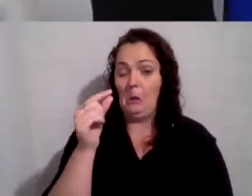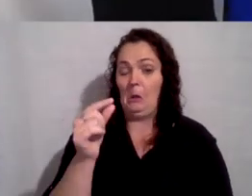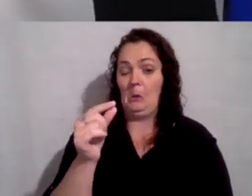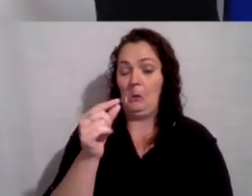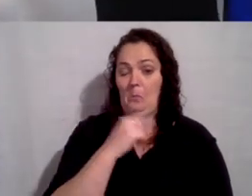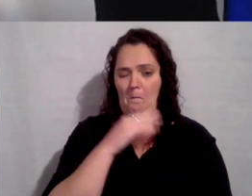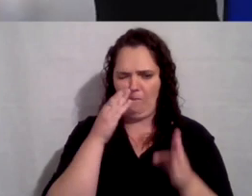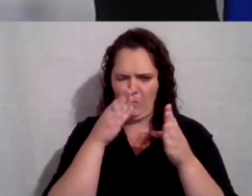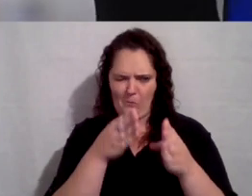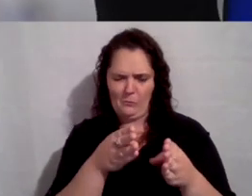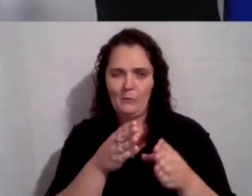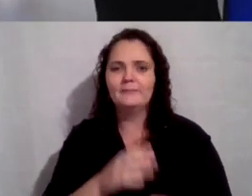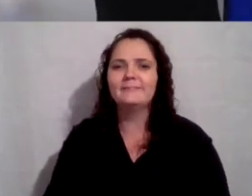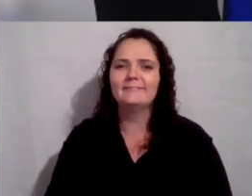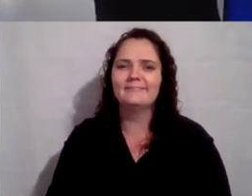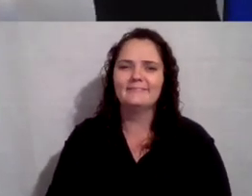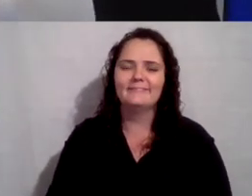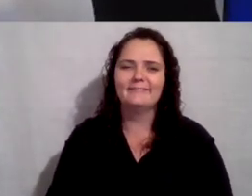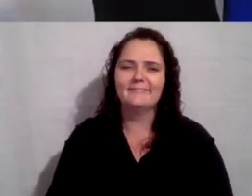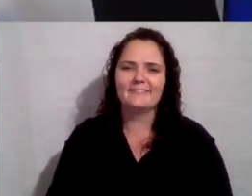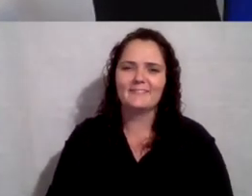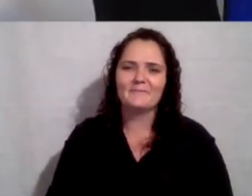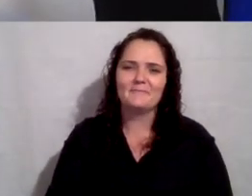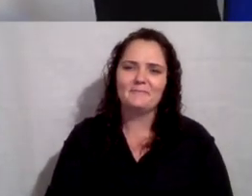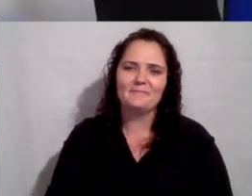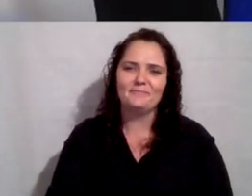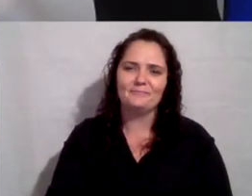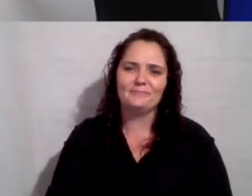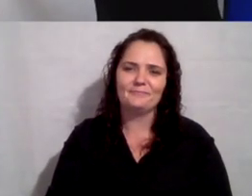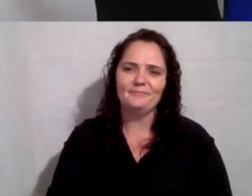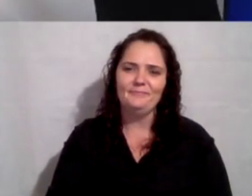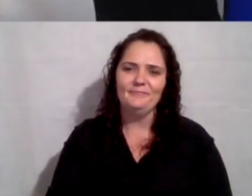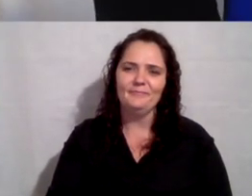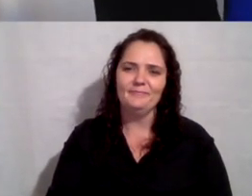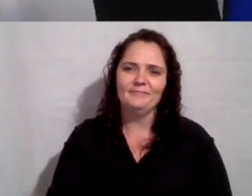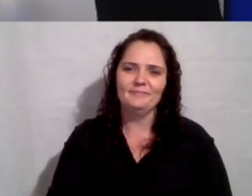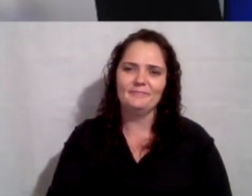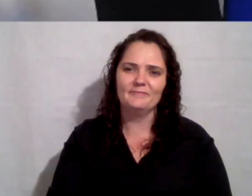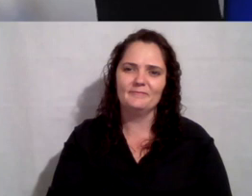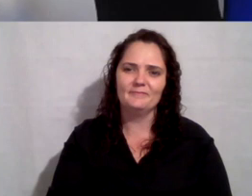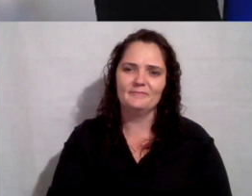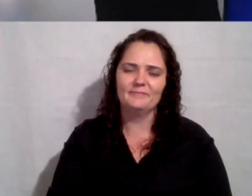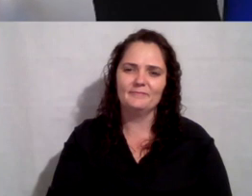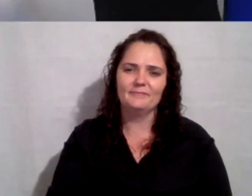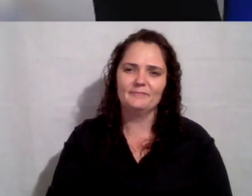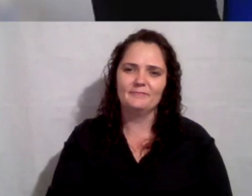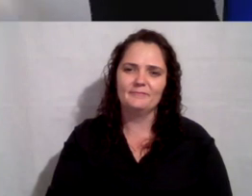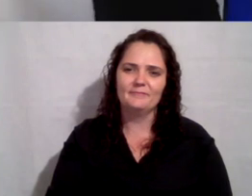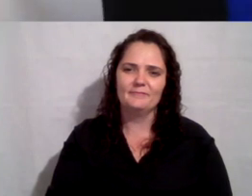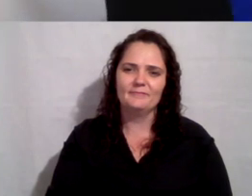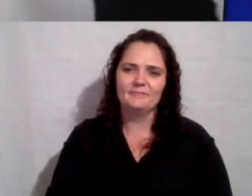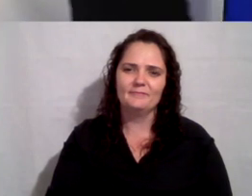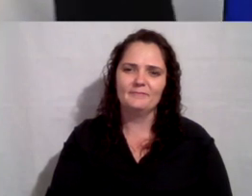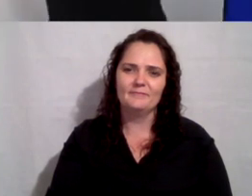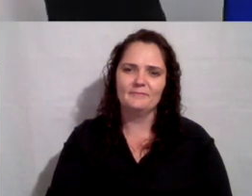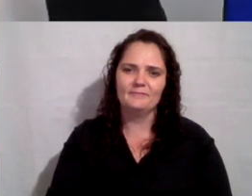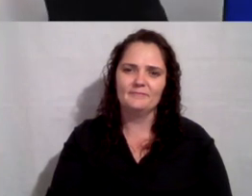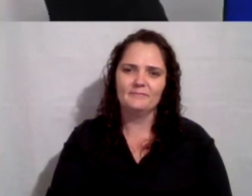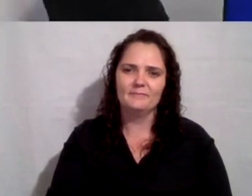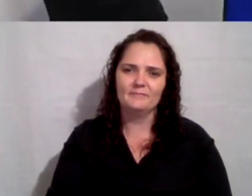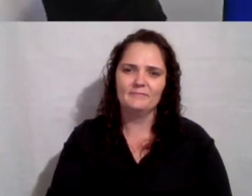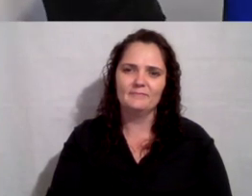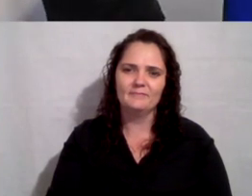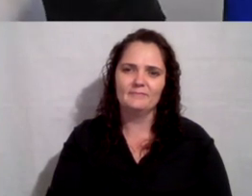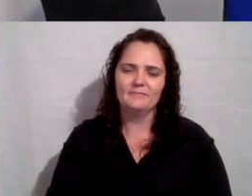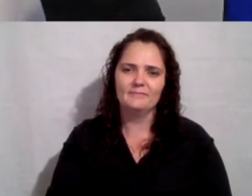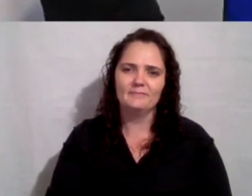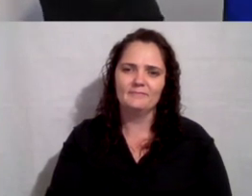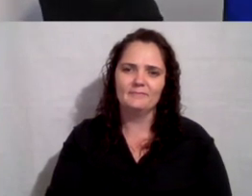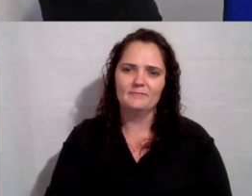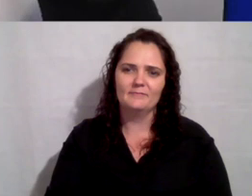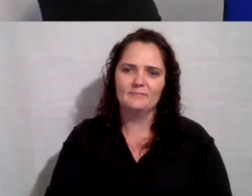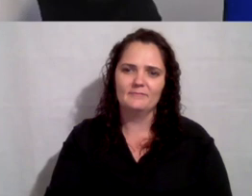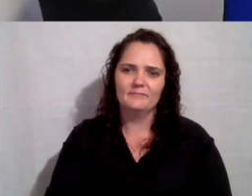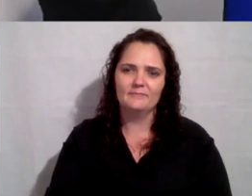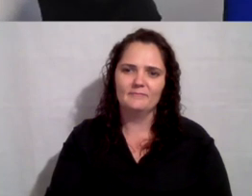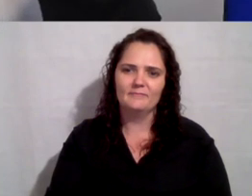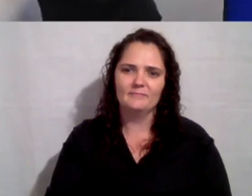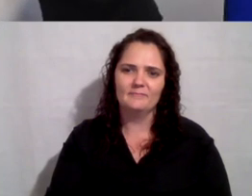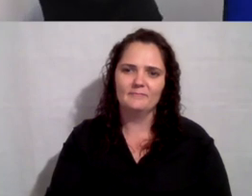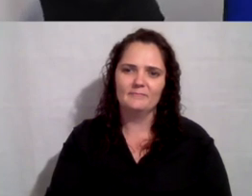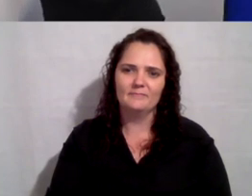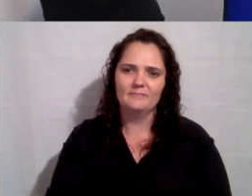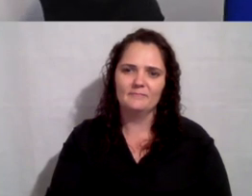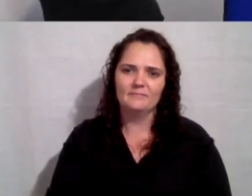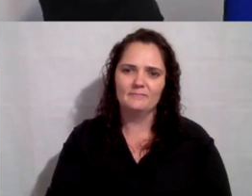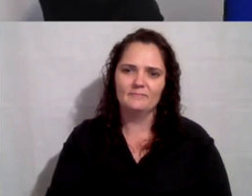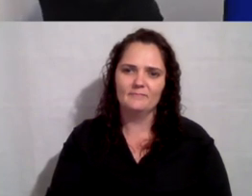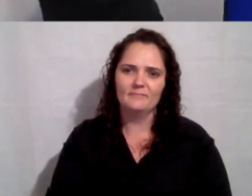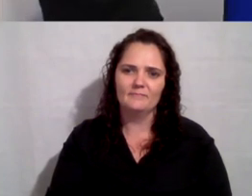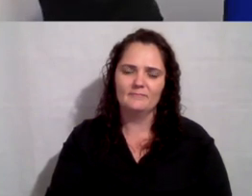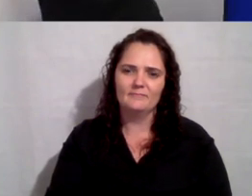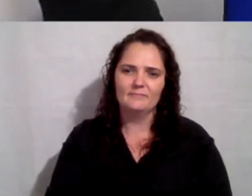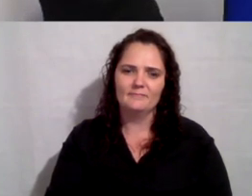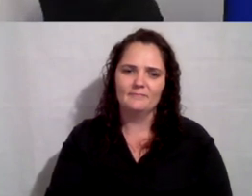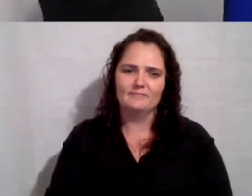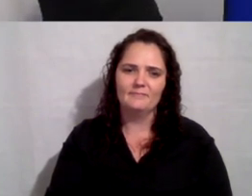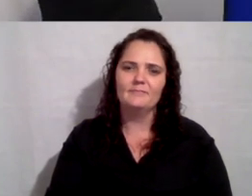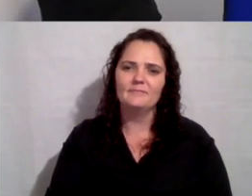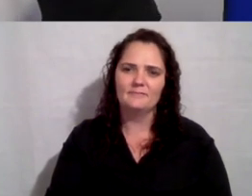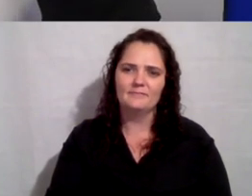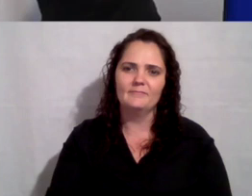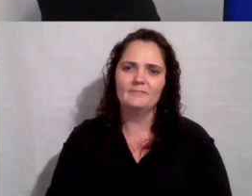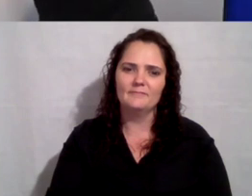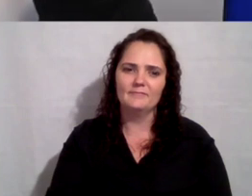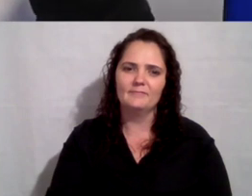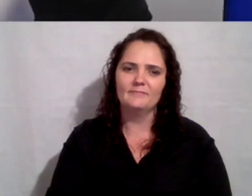I'm focusing on the light I’m actually going to draw the mask in